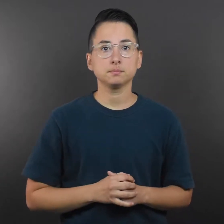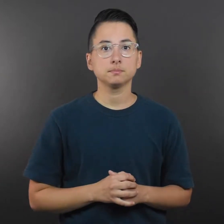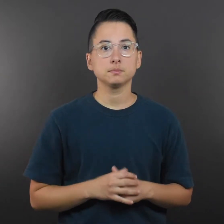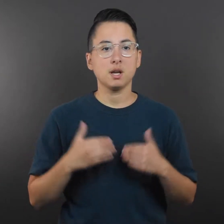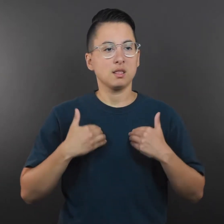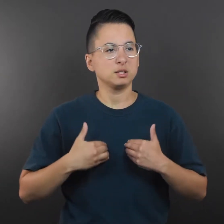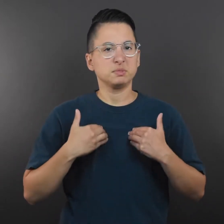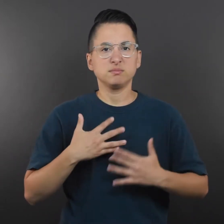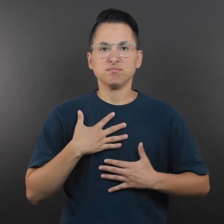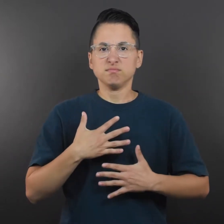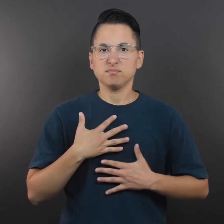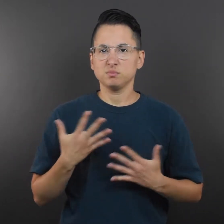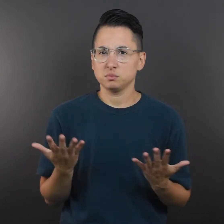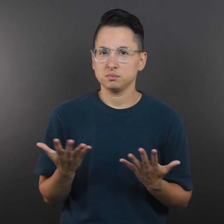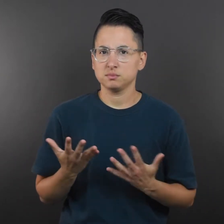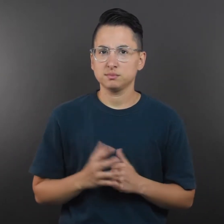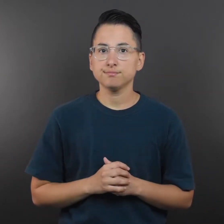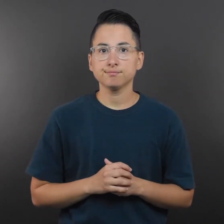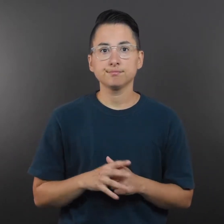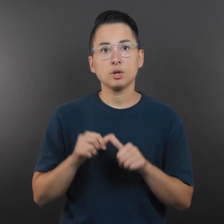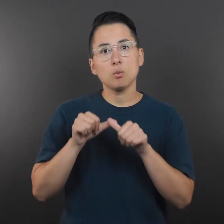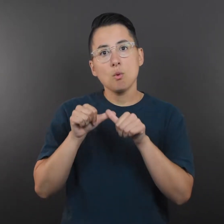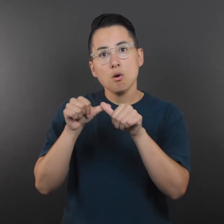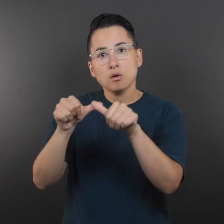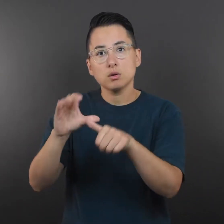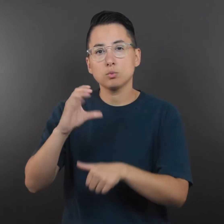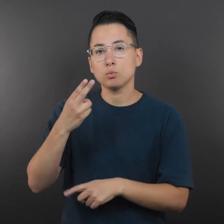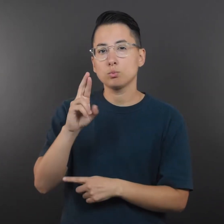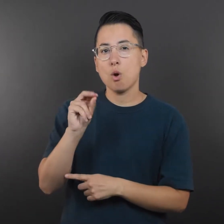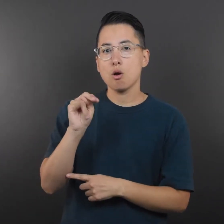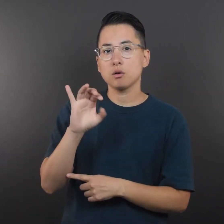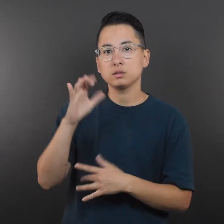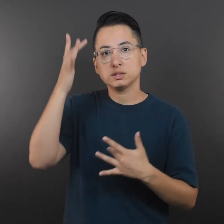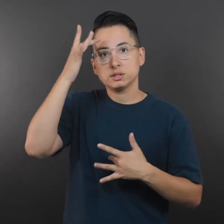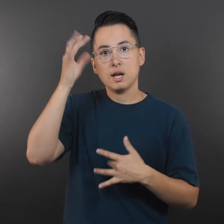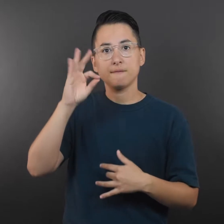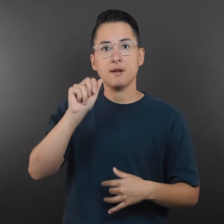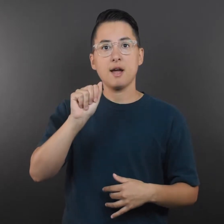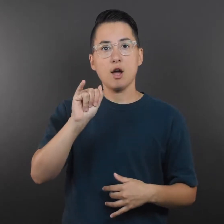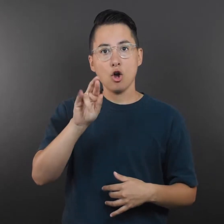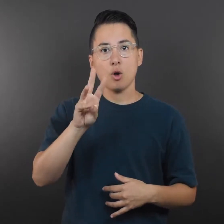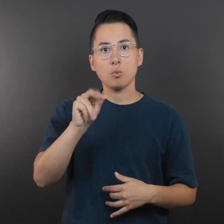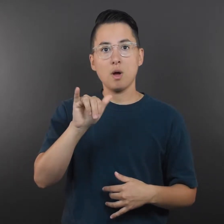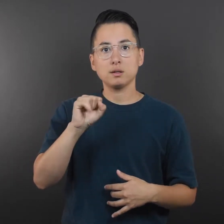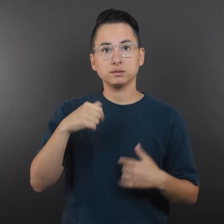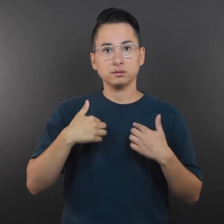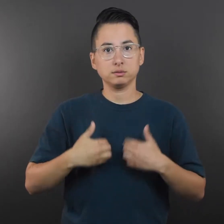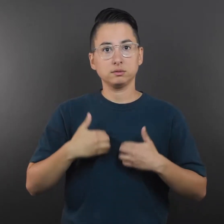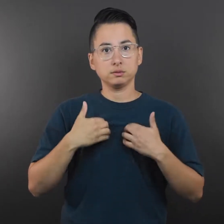Asthma is a chronic disease of the airways that makes breathing difficult.